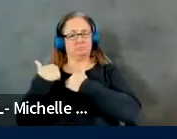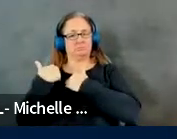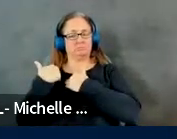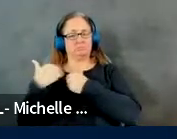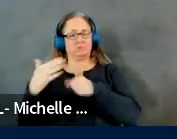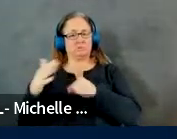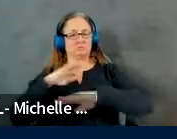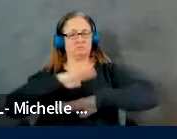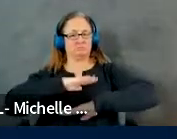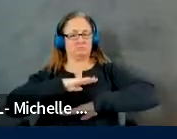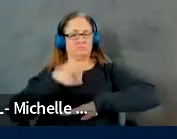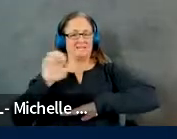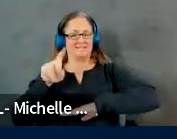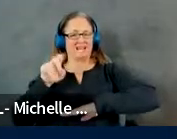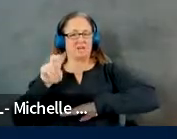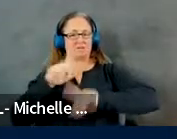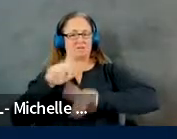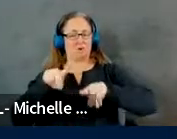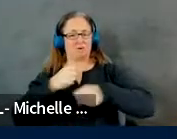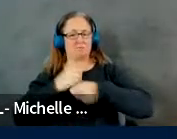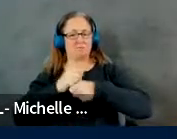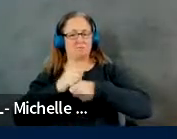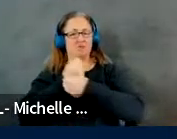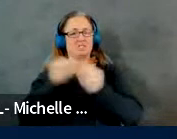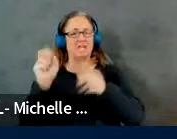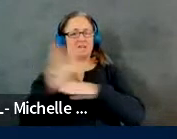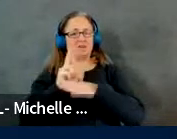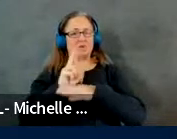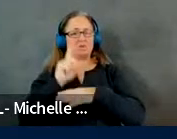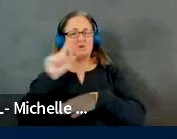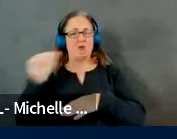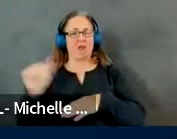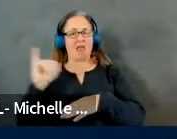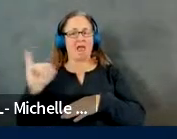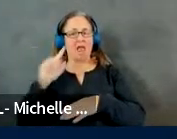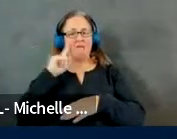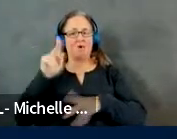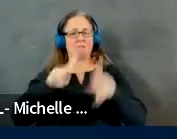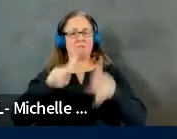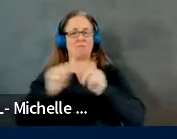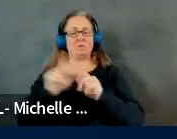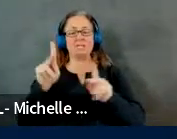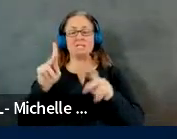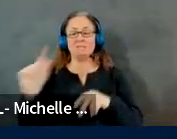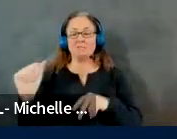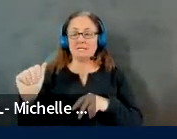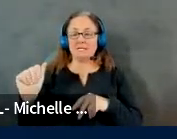Order to ensure safe uses of AI for people with disabilities, we decided that some of our key